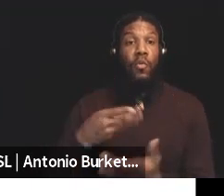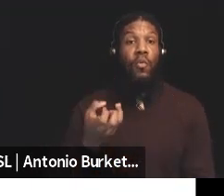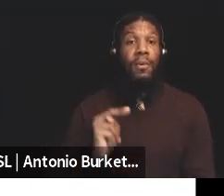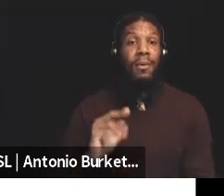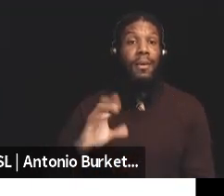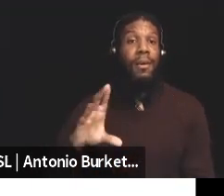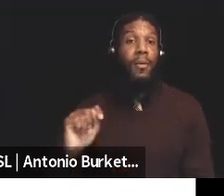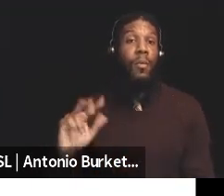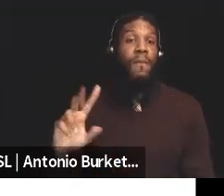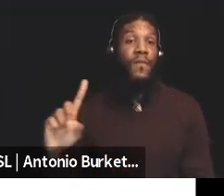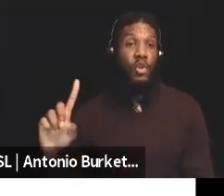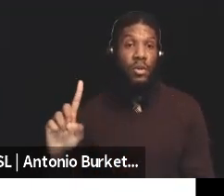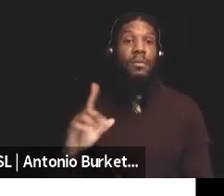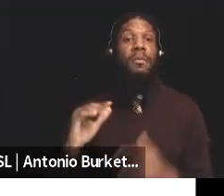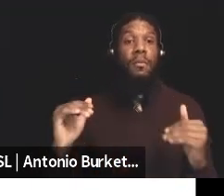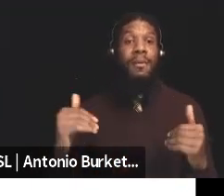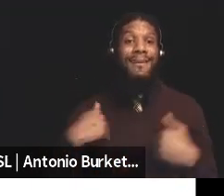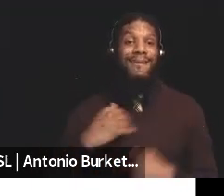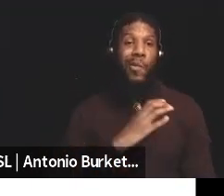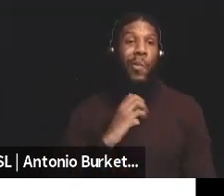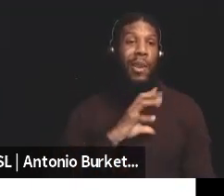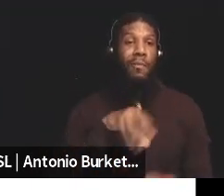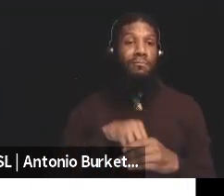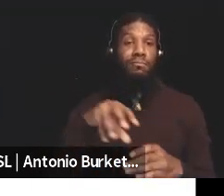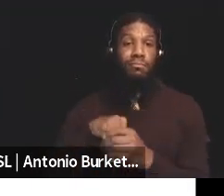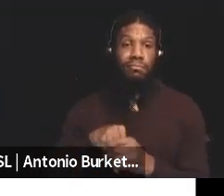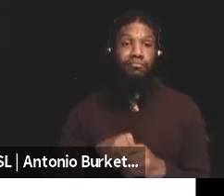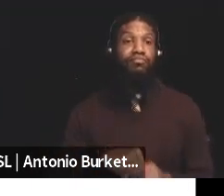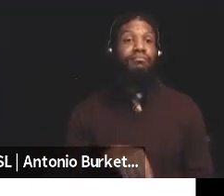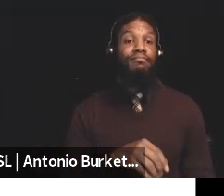We also have committees that you can serve on. You can find out more information about